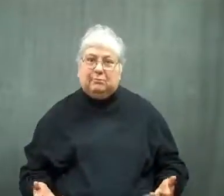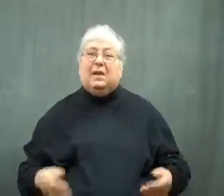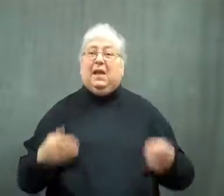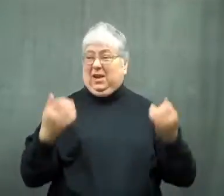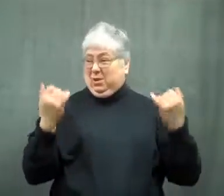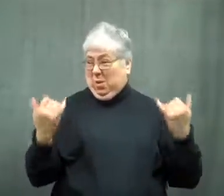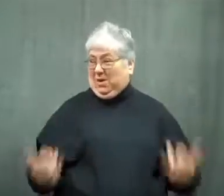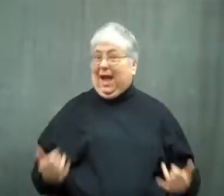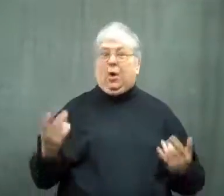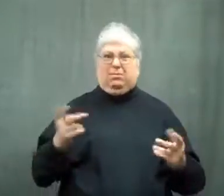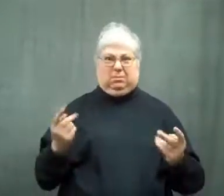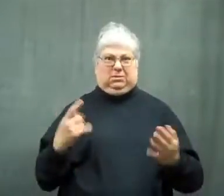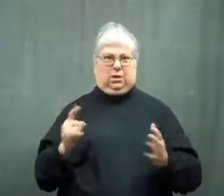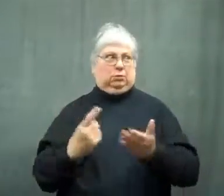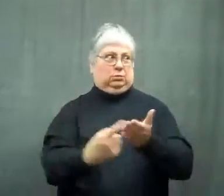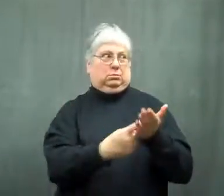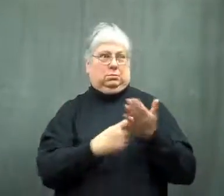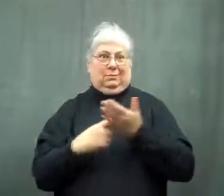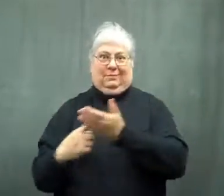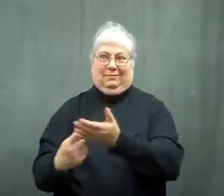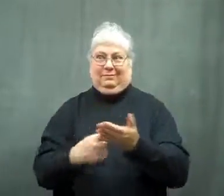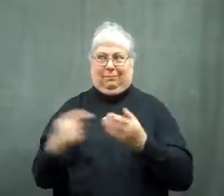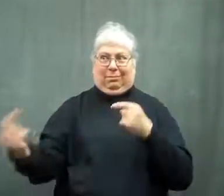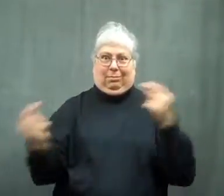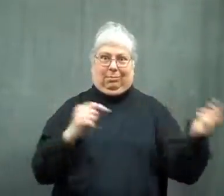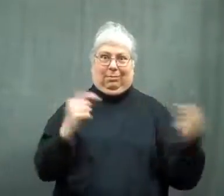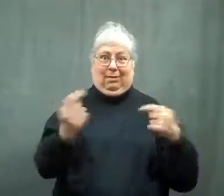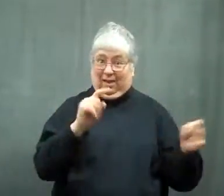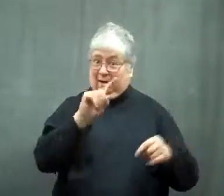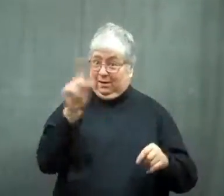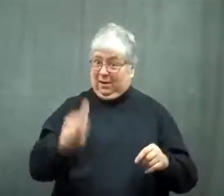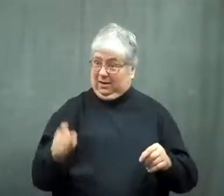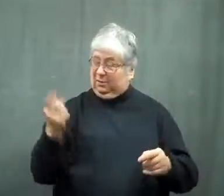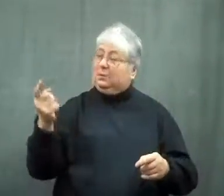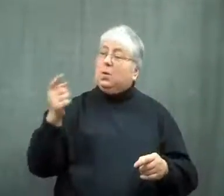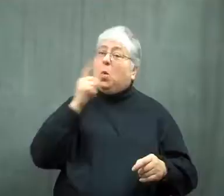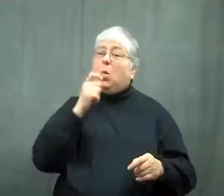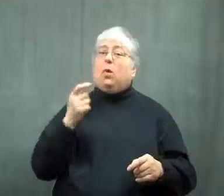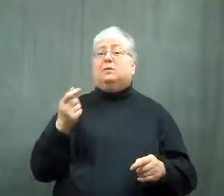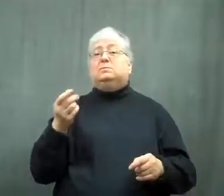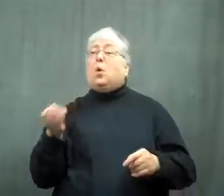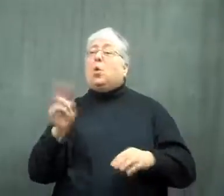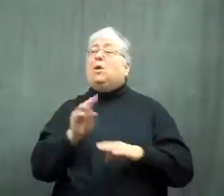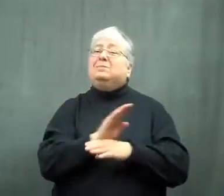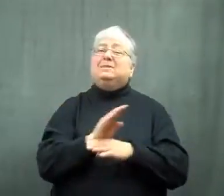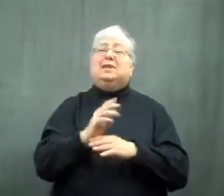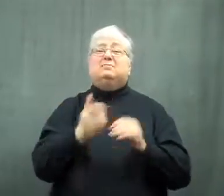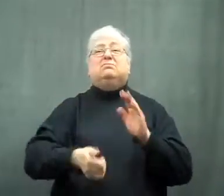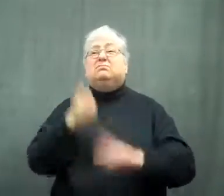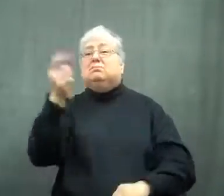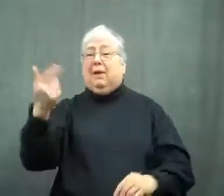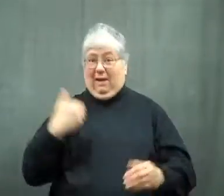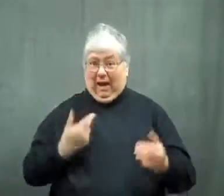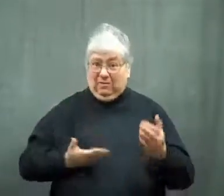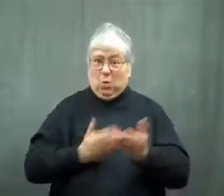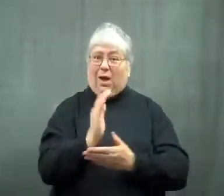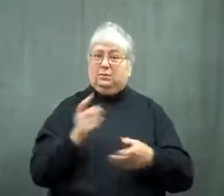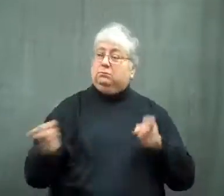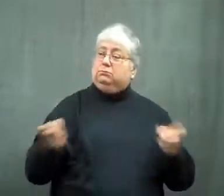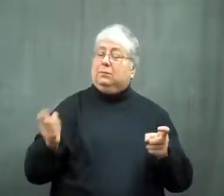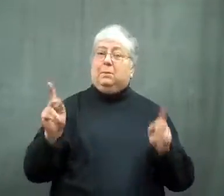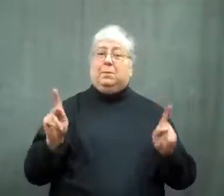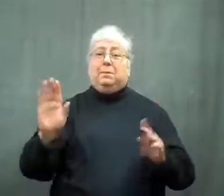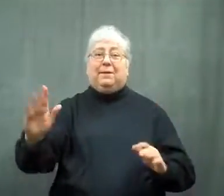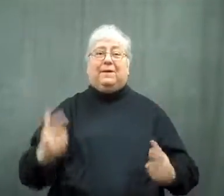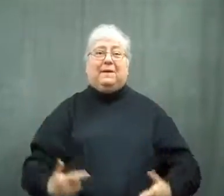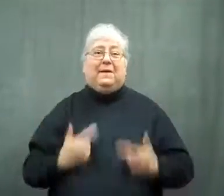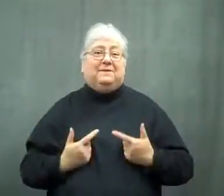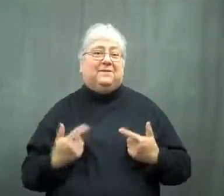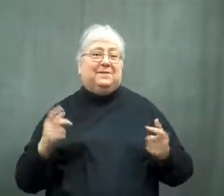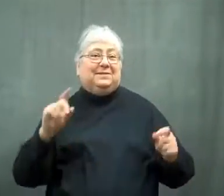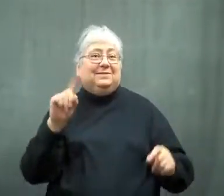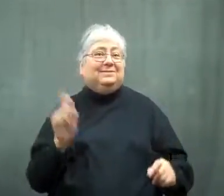People are debating whether businesses have the right to control their employees' lives.